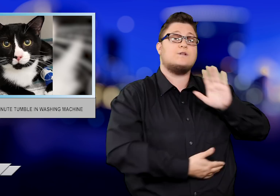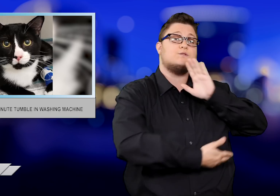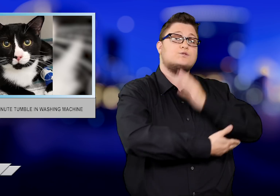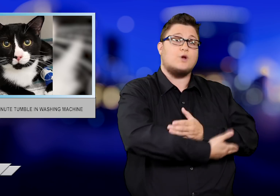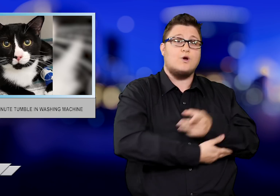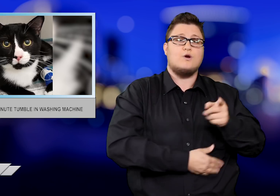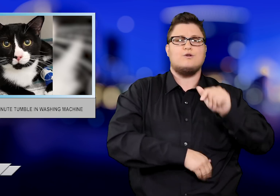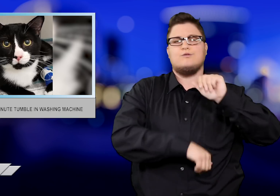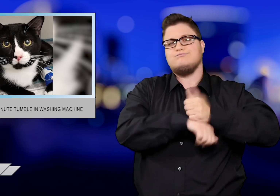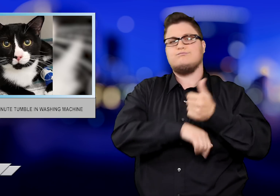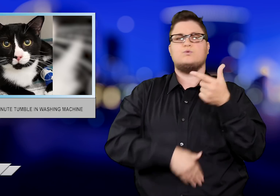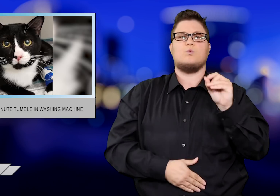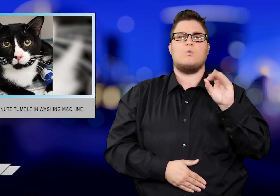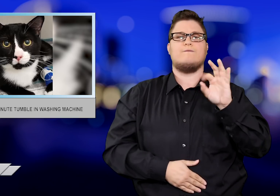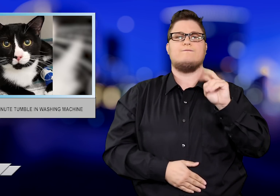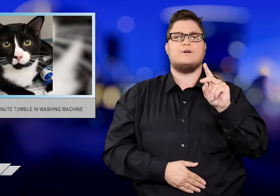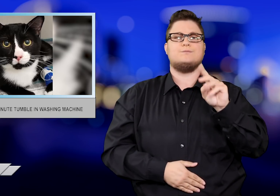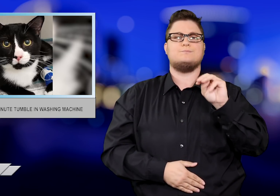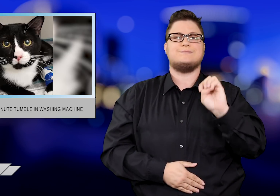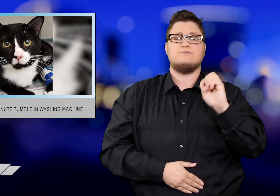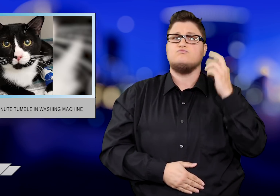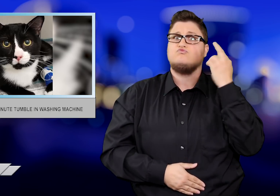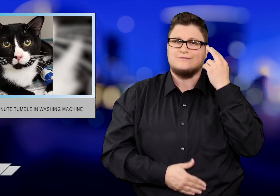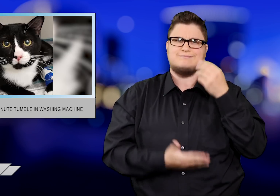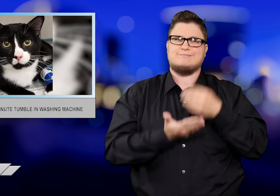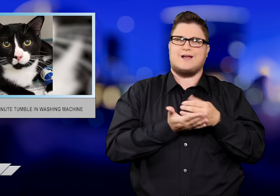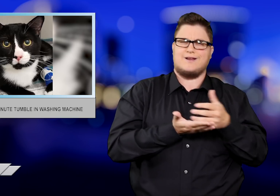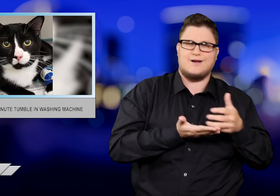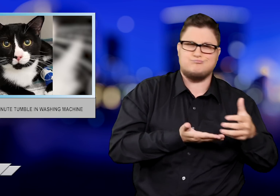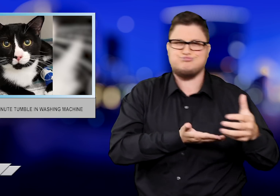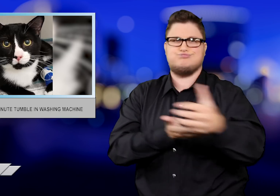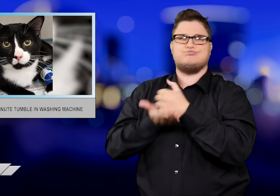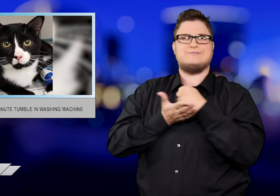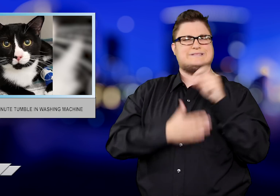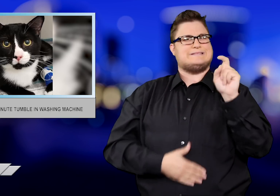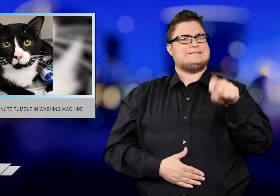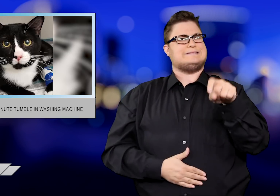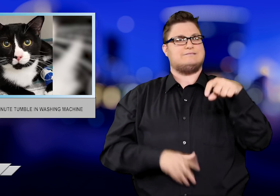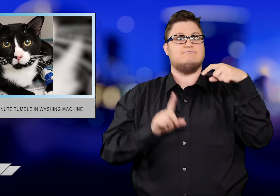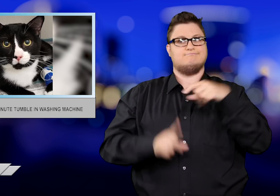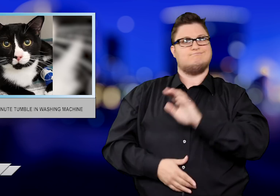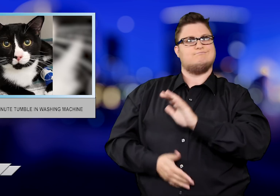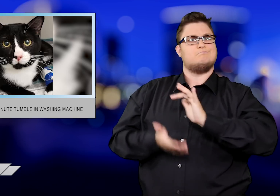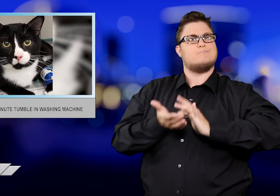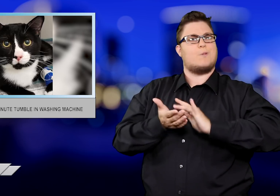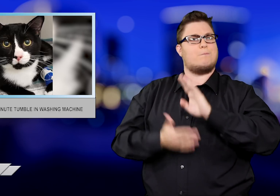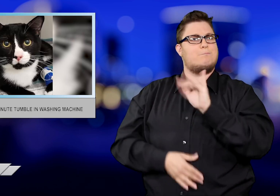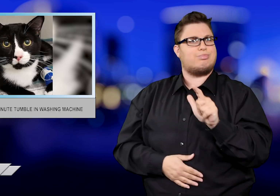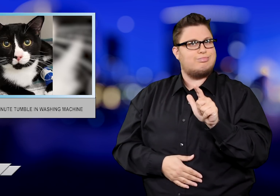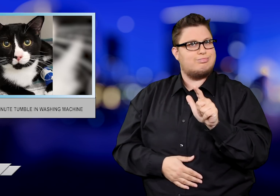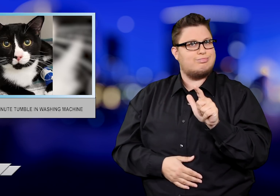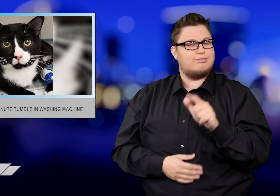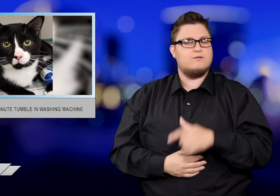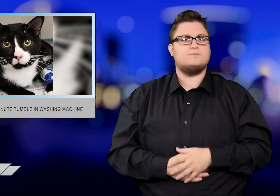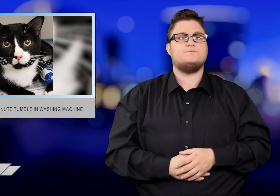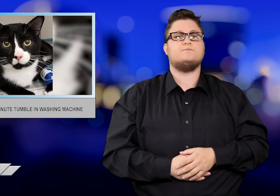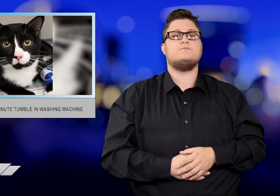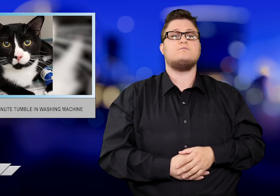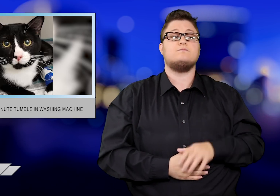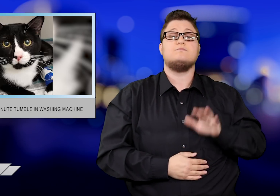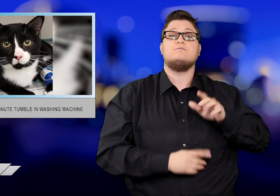Her daughter started a Go-Fund-Me to offset the medical costs.